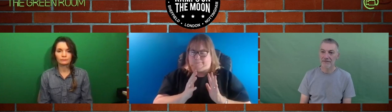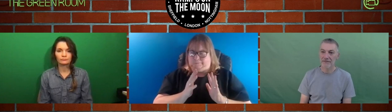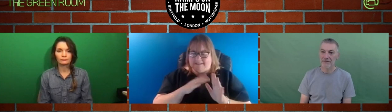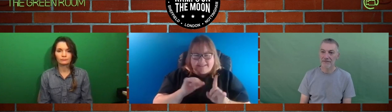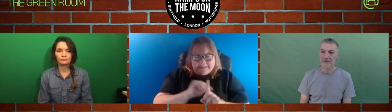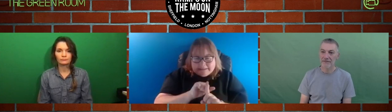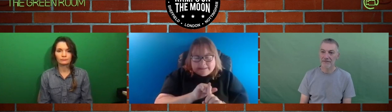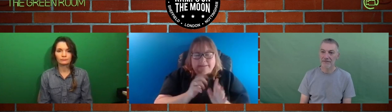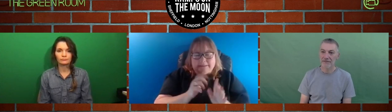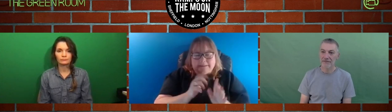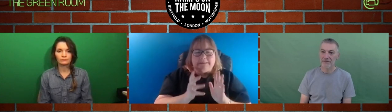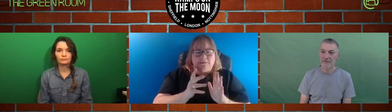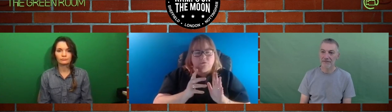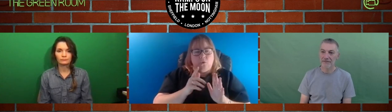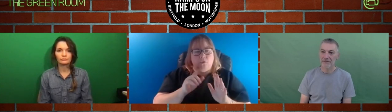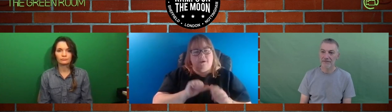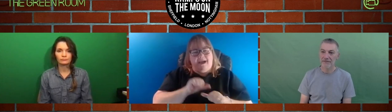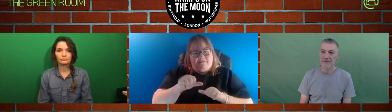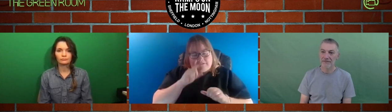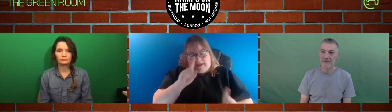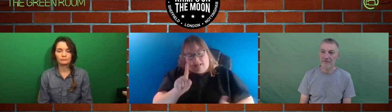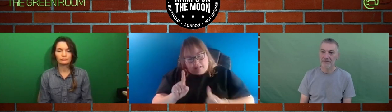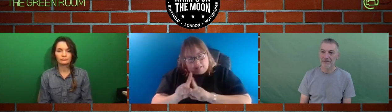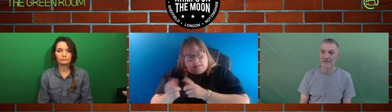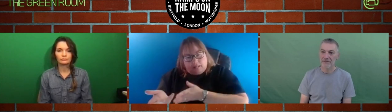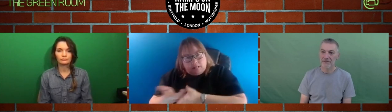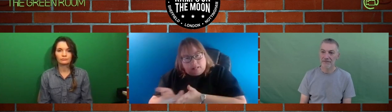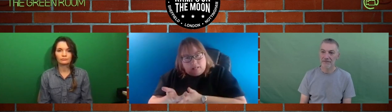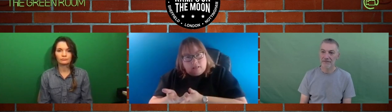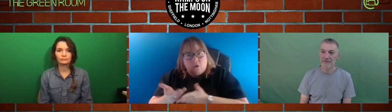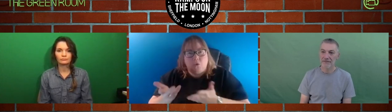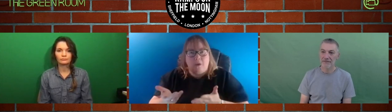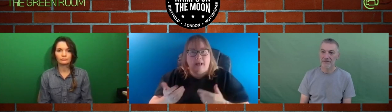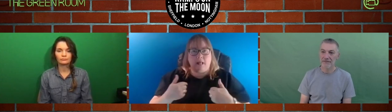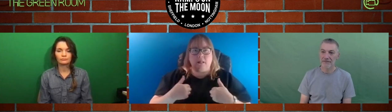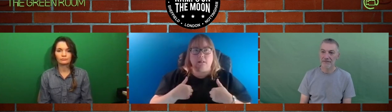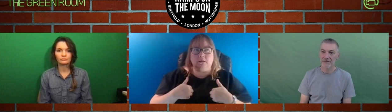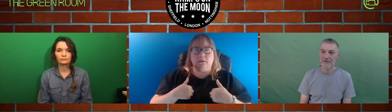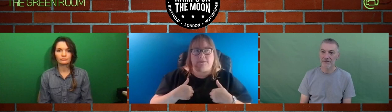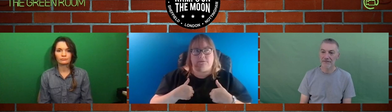could support and help with that but then we got into the question of, oh if I'm needed off stage watching in an audience